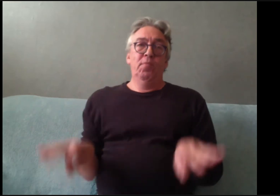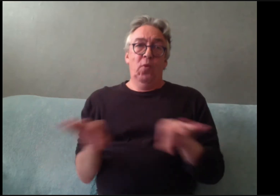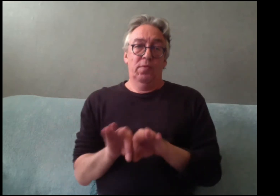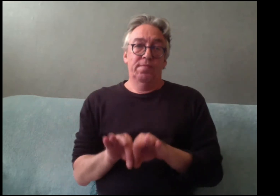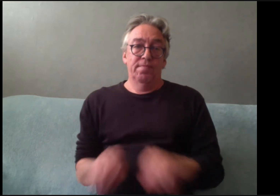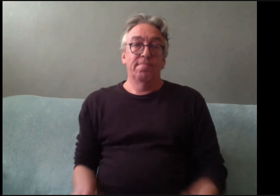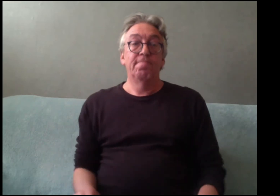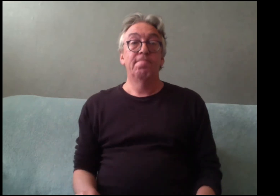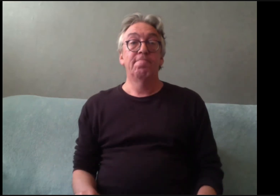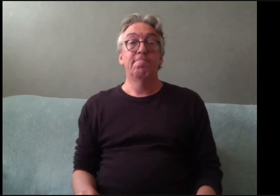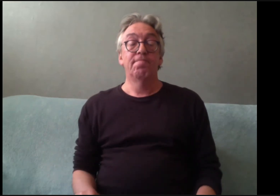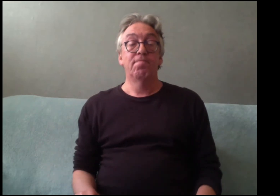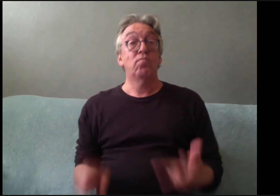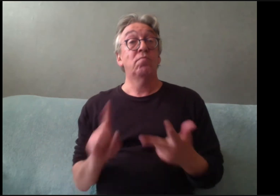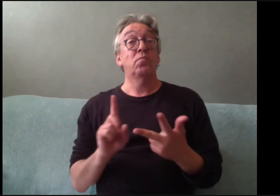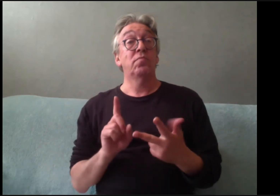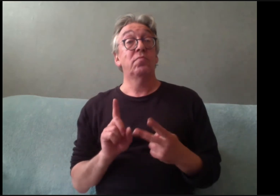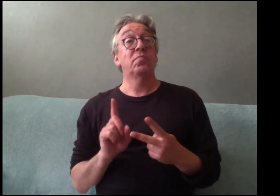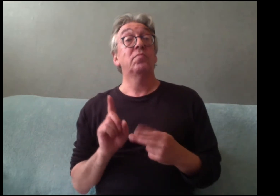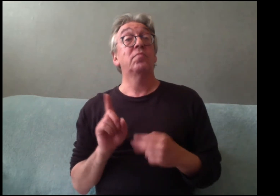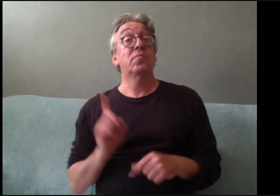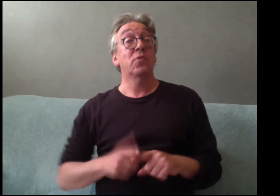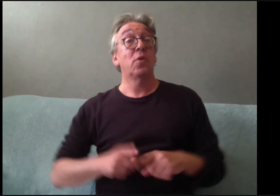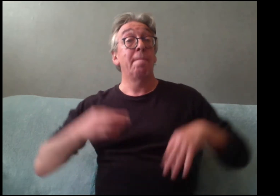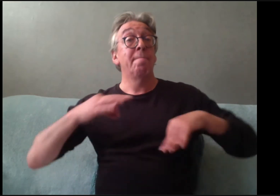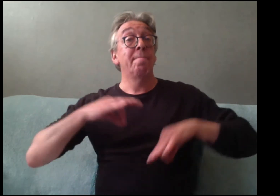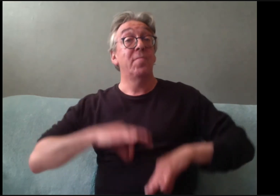The setting up of the reinforce of the real time monitoring